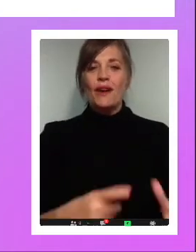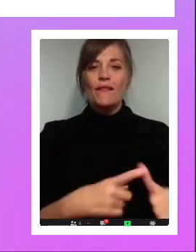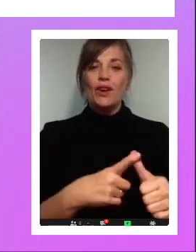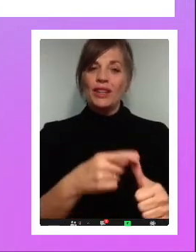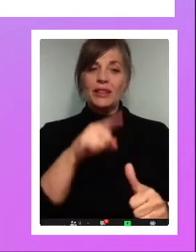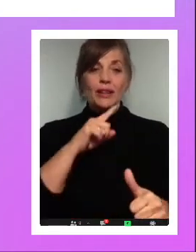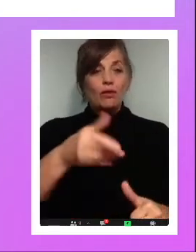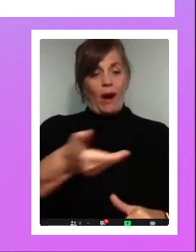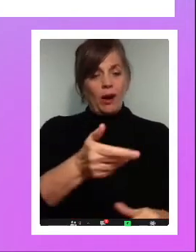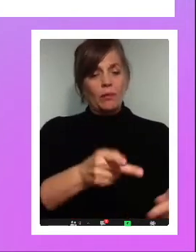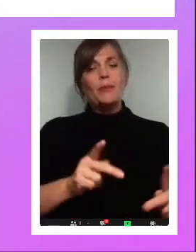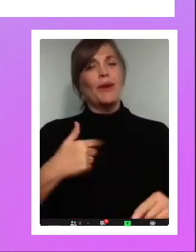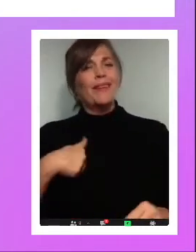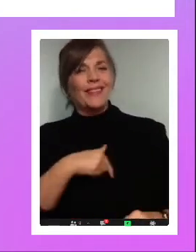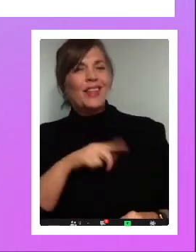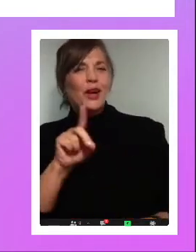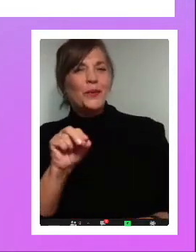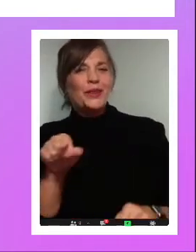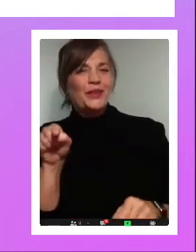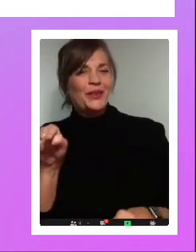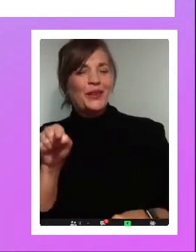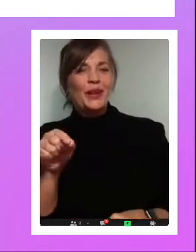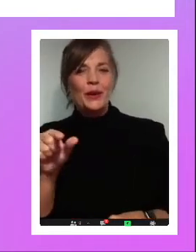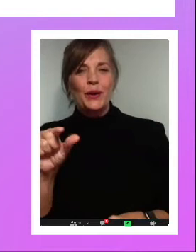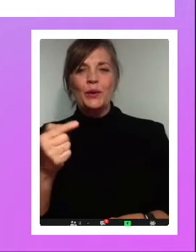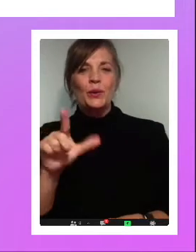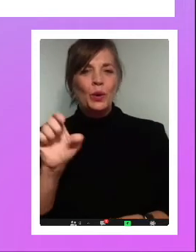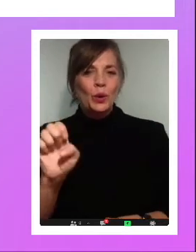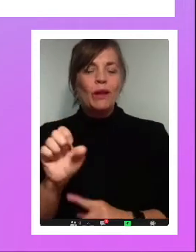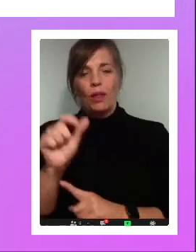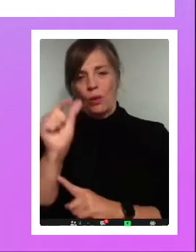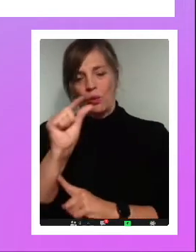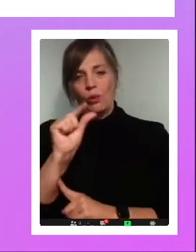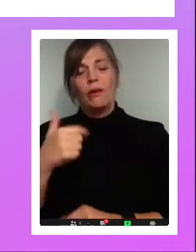who happened to have disabilities we often will turn to them and ask for help.